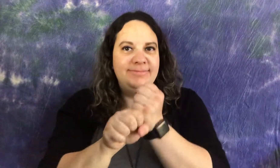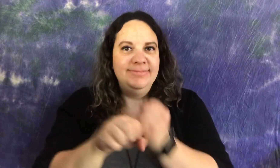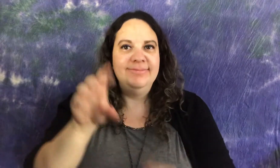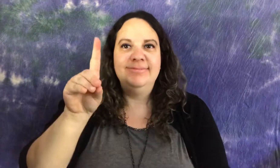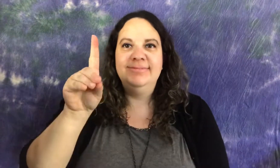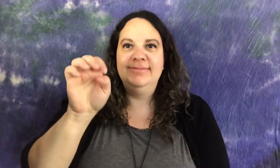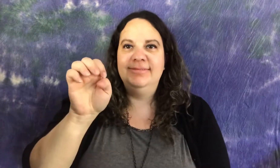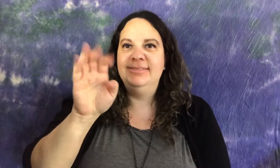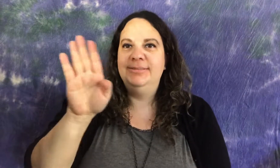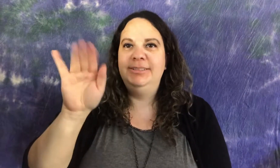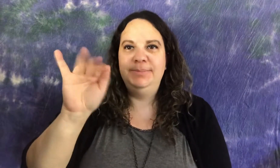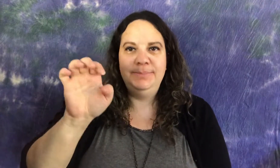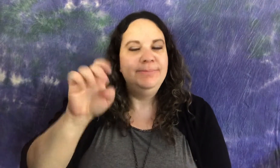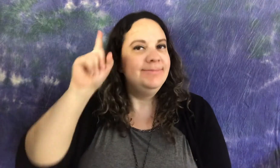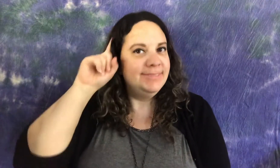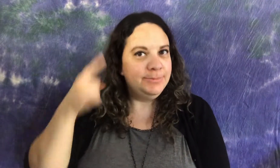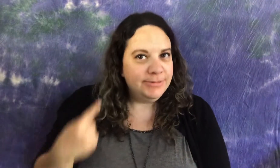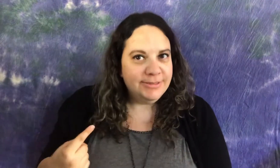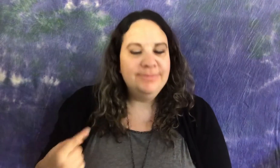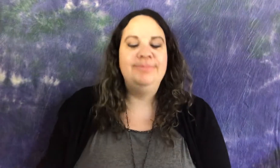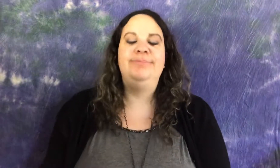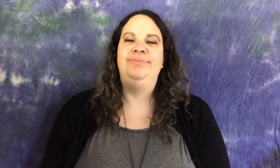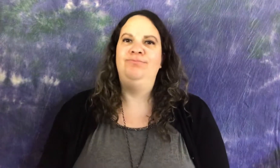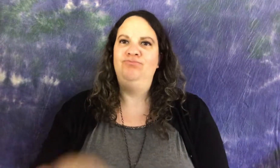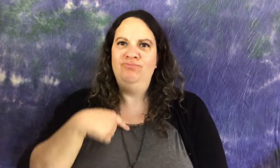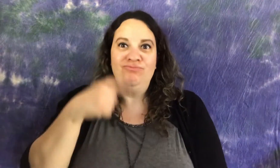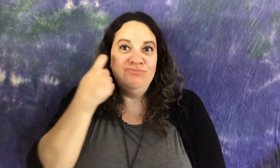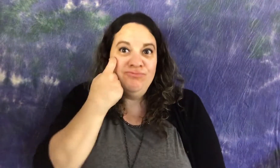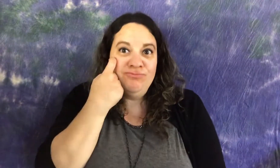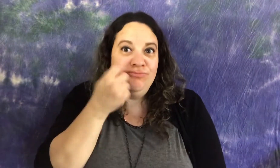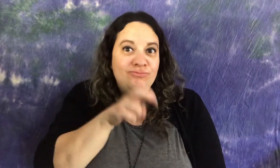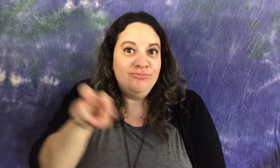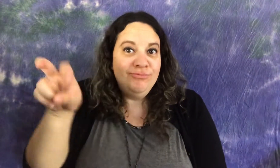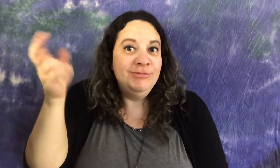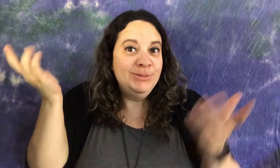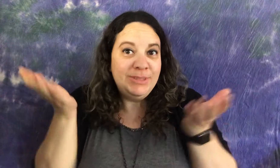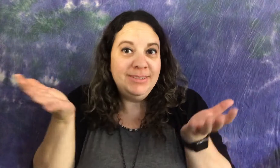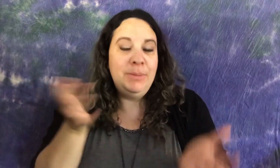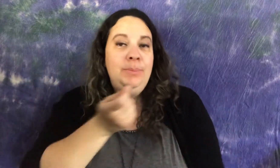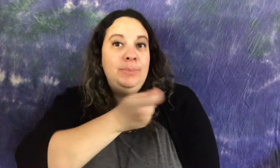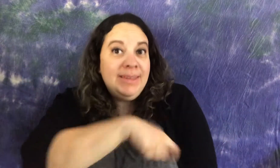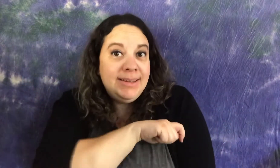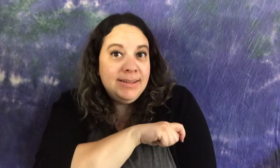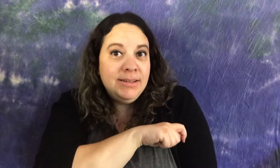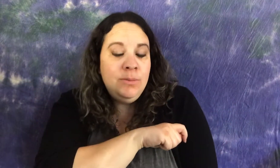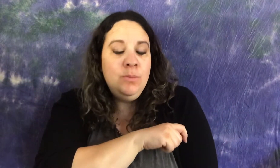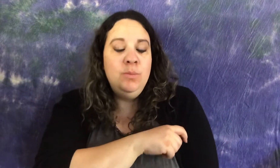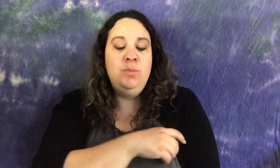My nickname is Debbie. I traveled to Spain recently.